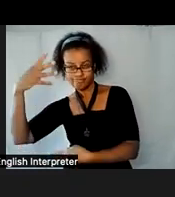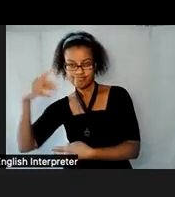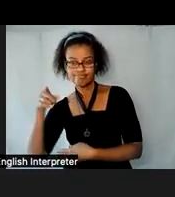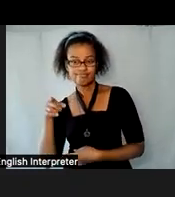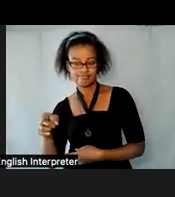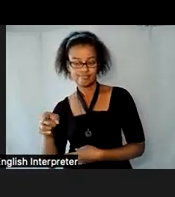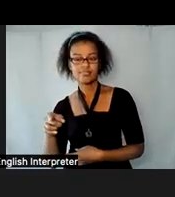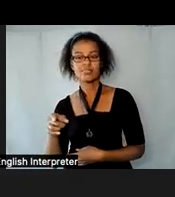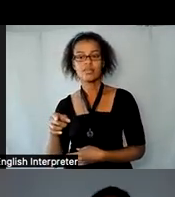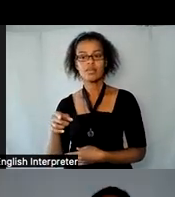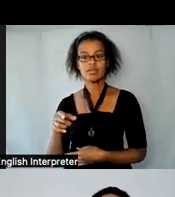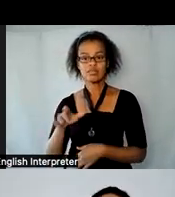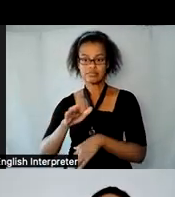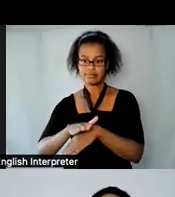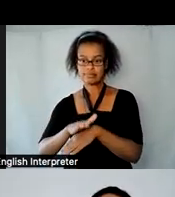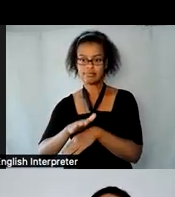in advance of application.